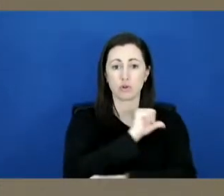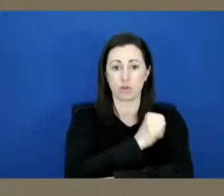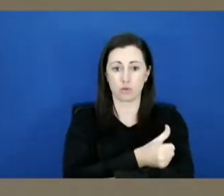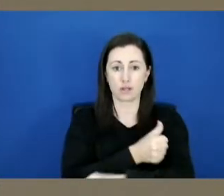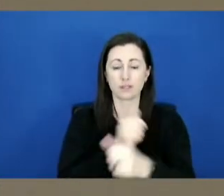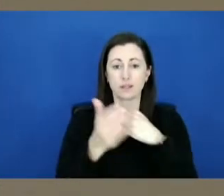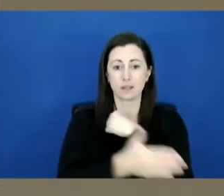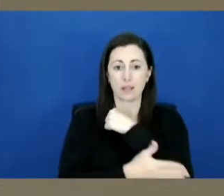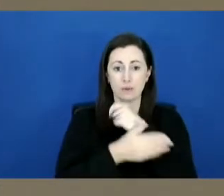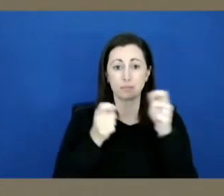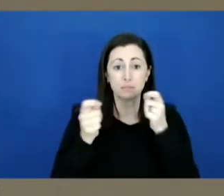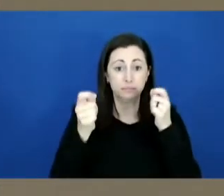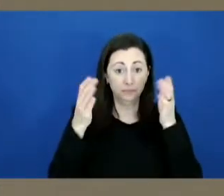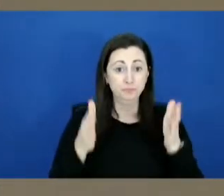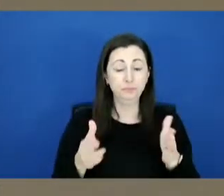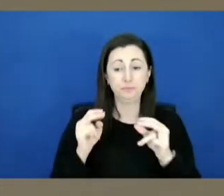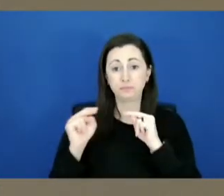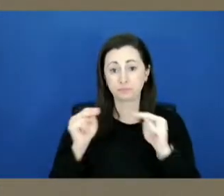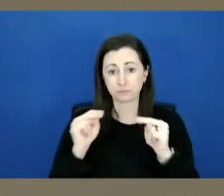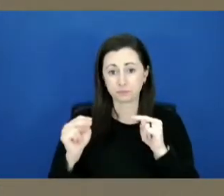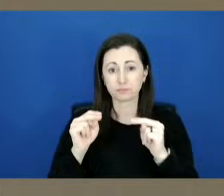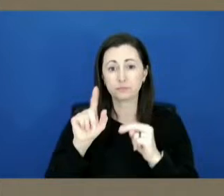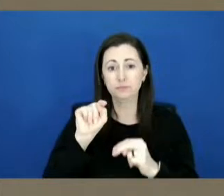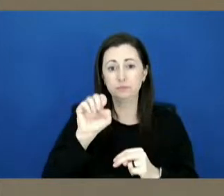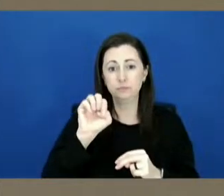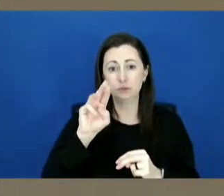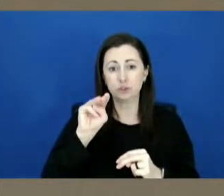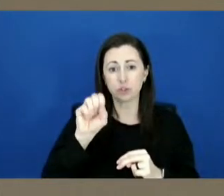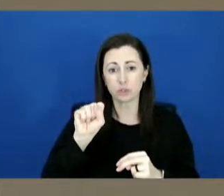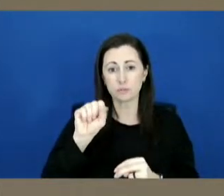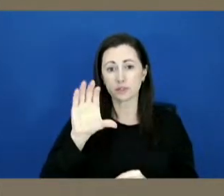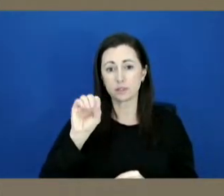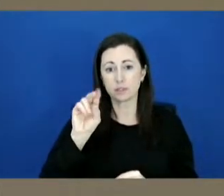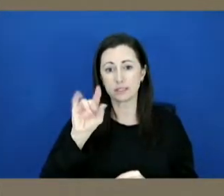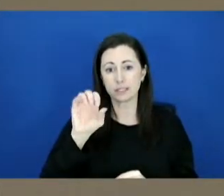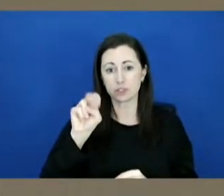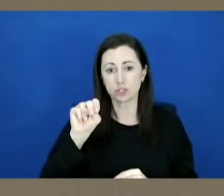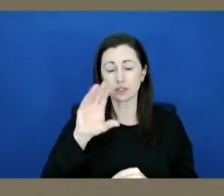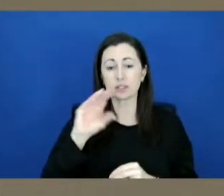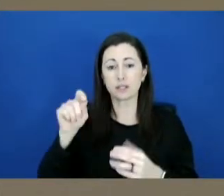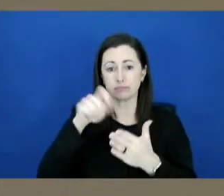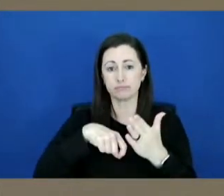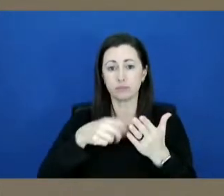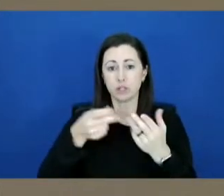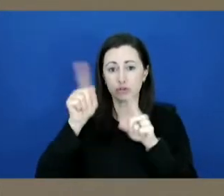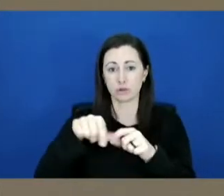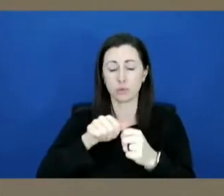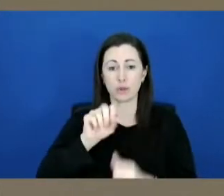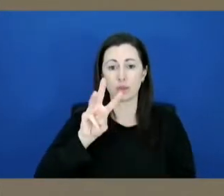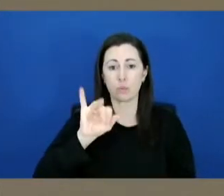ADOPT THE RESOLUTION AUTHORIZING